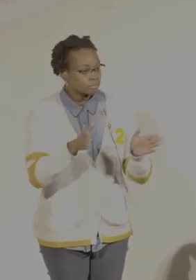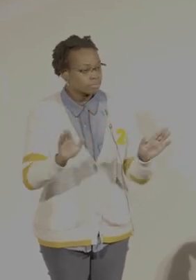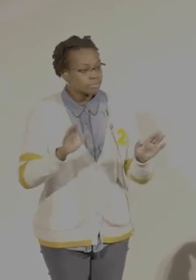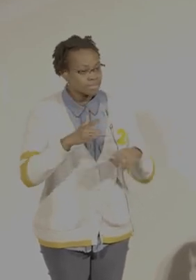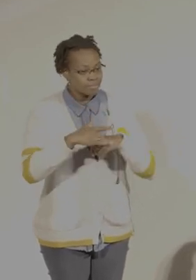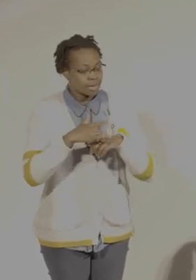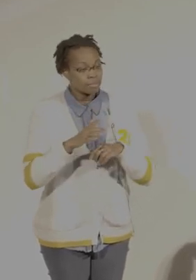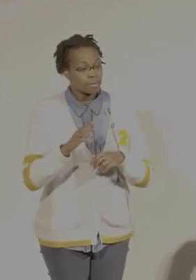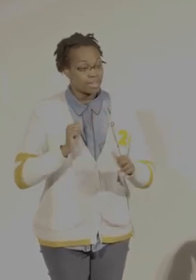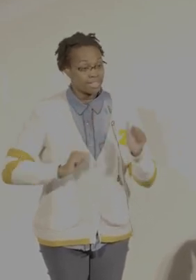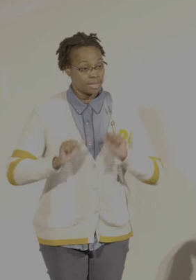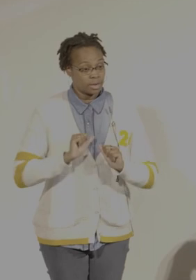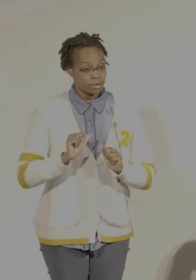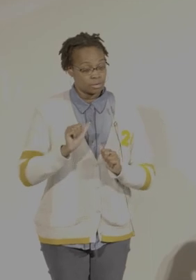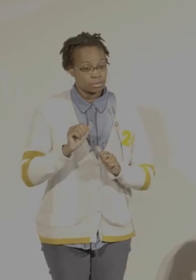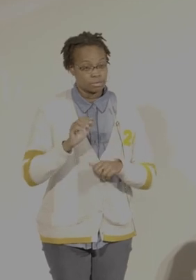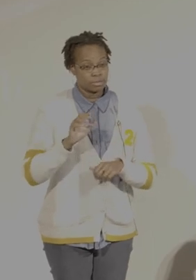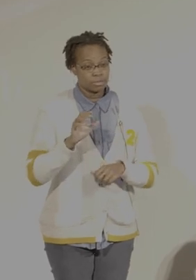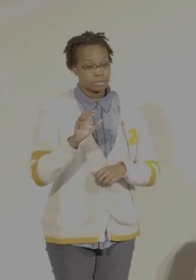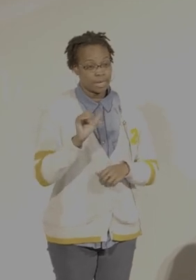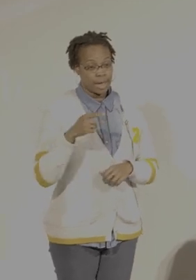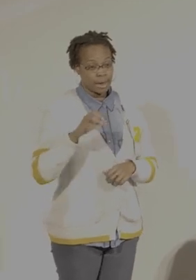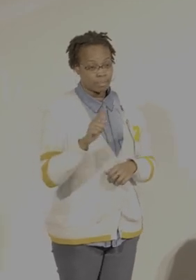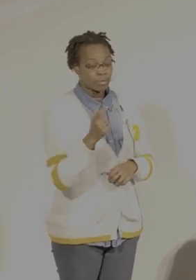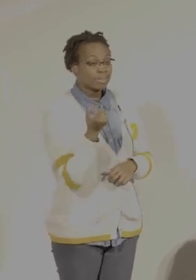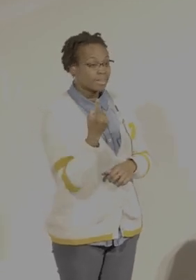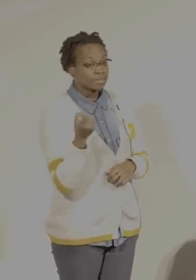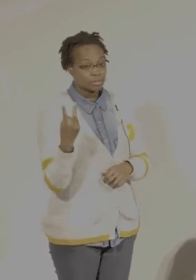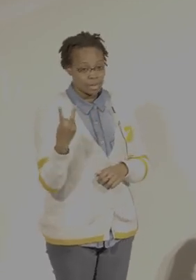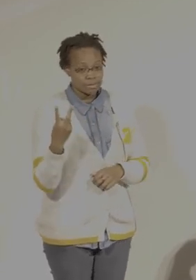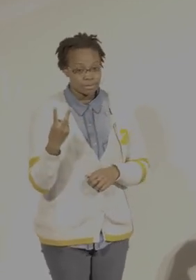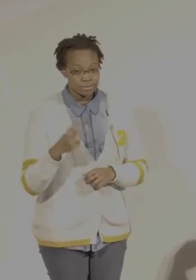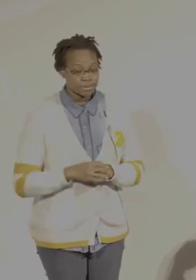It'll be in theaters on the 11th and 12th of April. 800 cinemas.